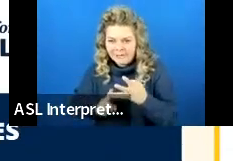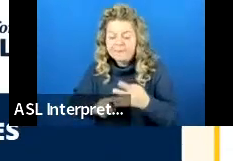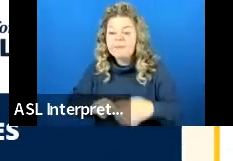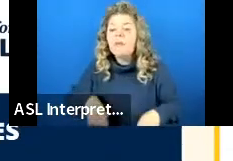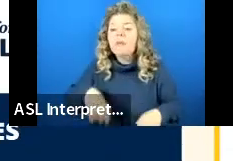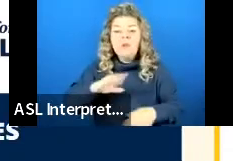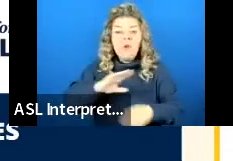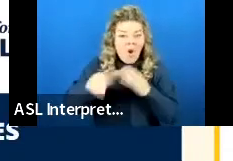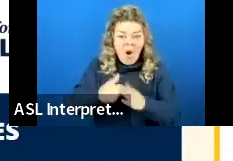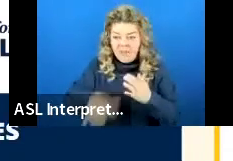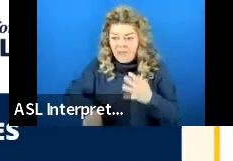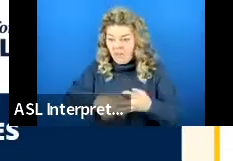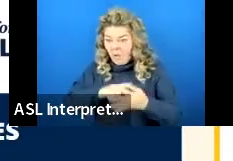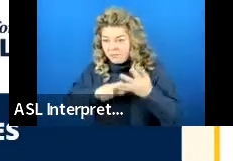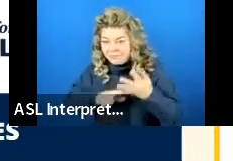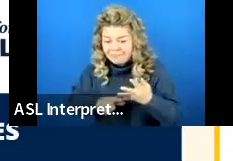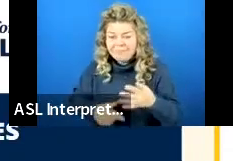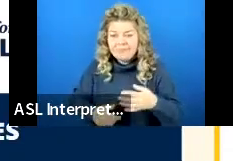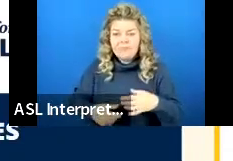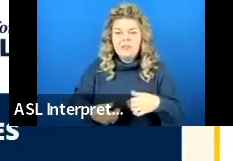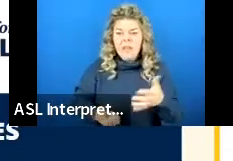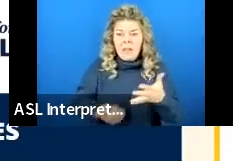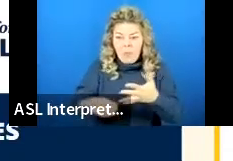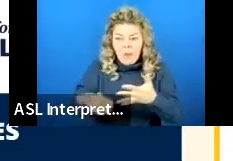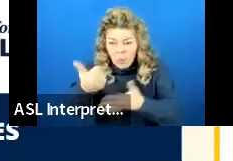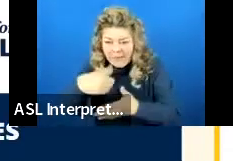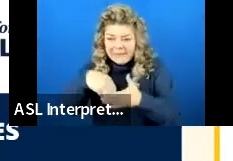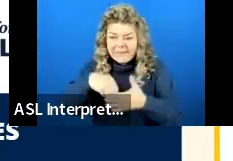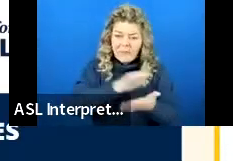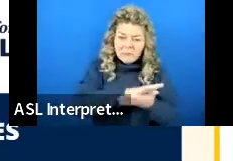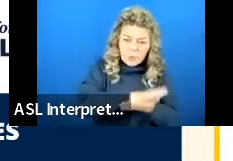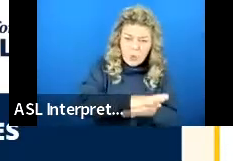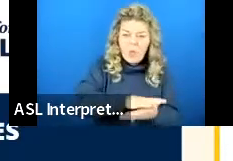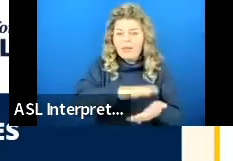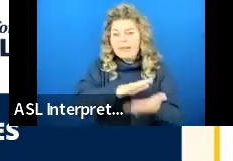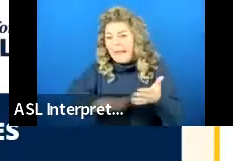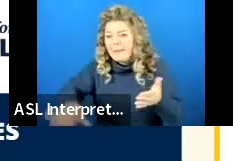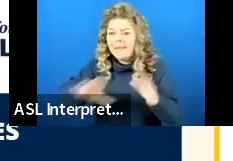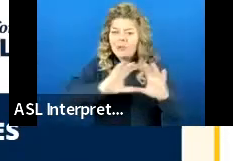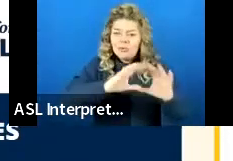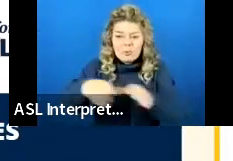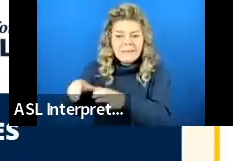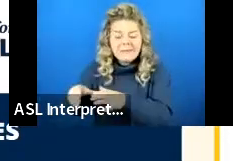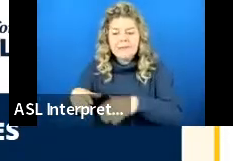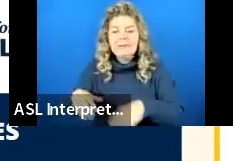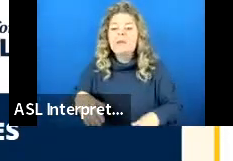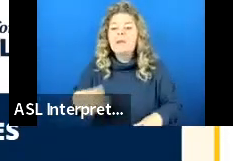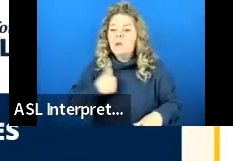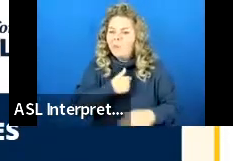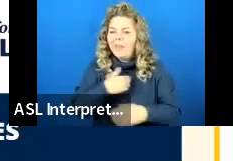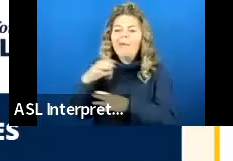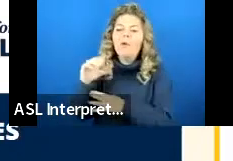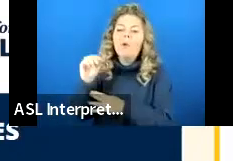that we see across our schools, colleges, campuses, and units, we have core commitments.